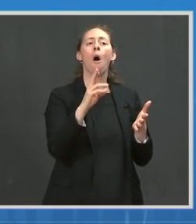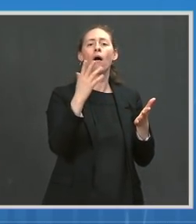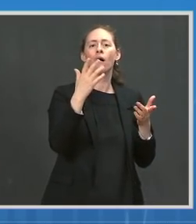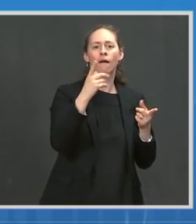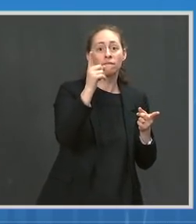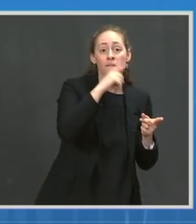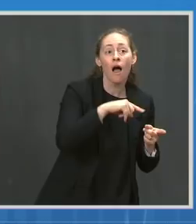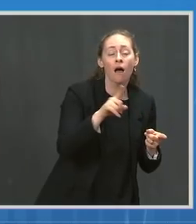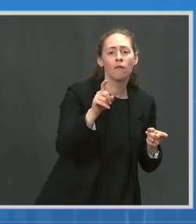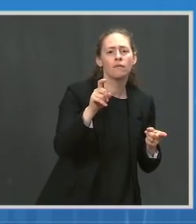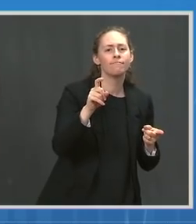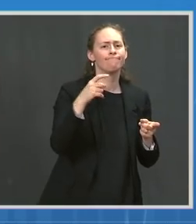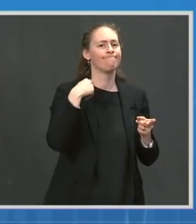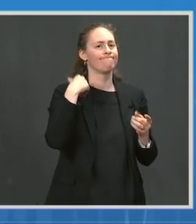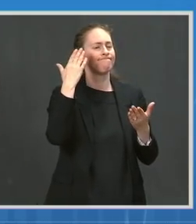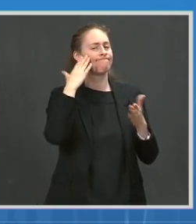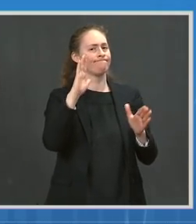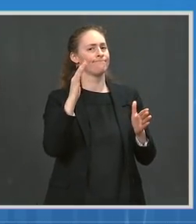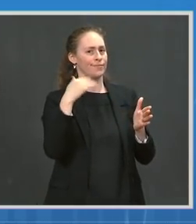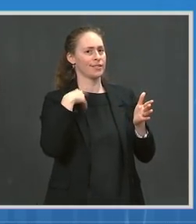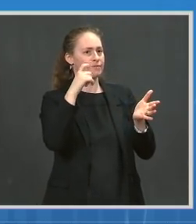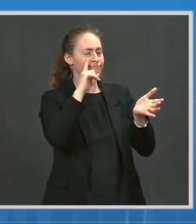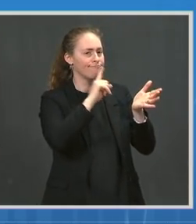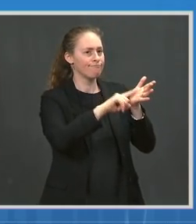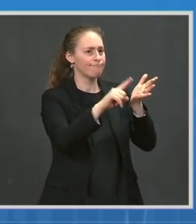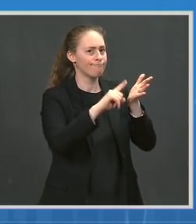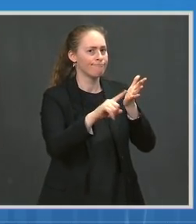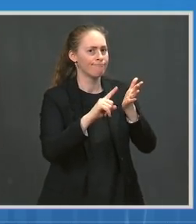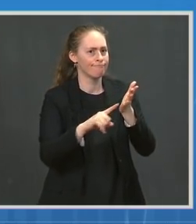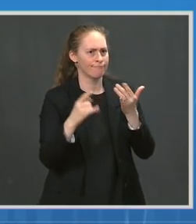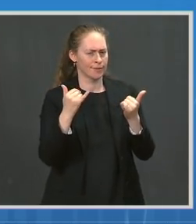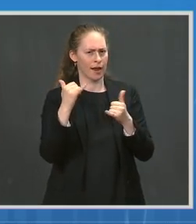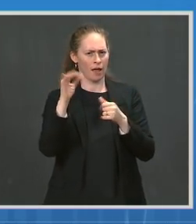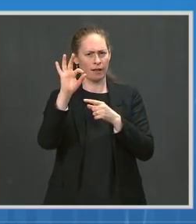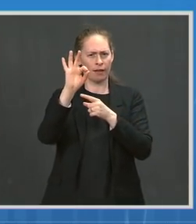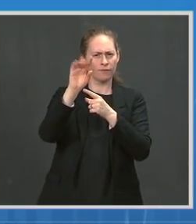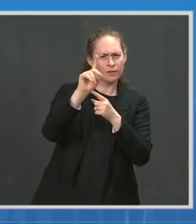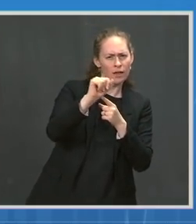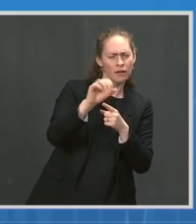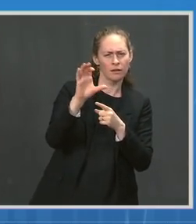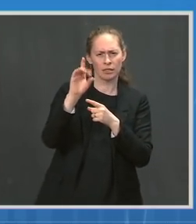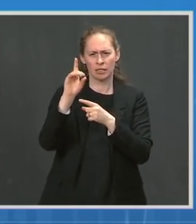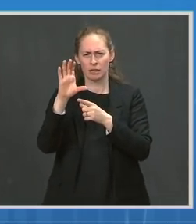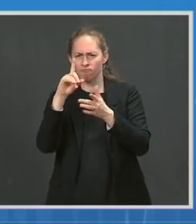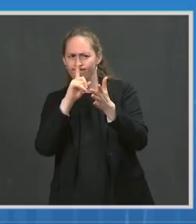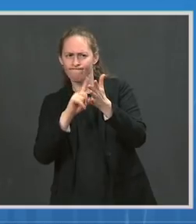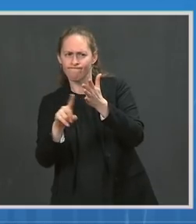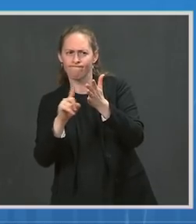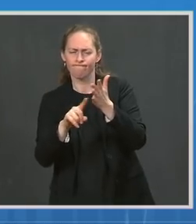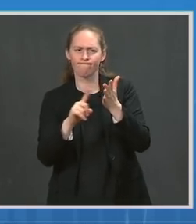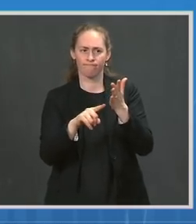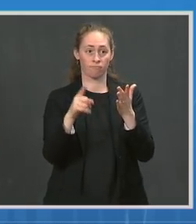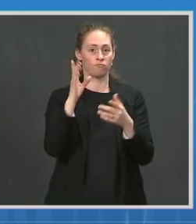as well as the FDA. And then we will present that to ACIP on Friday. So we're doing that work right now.